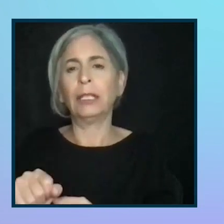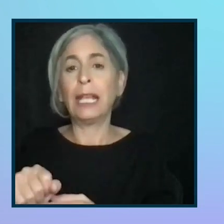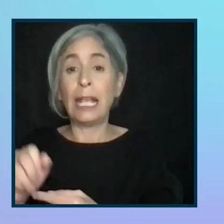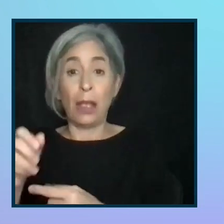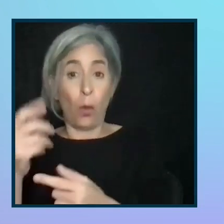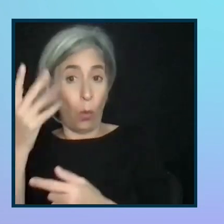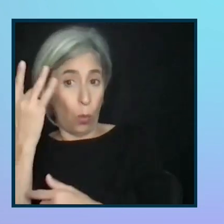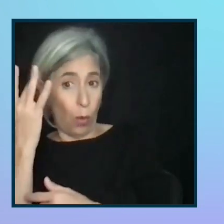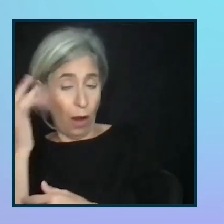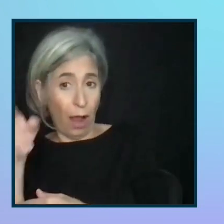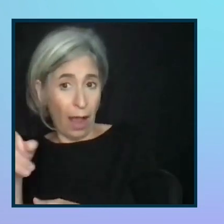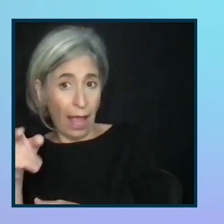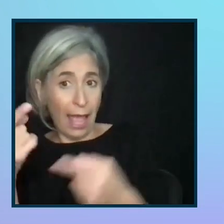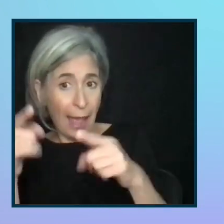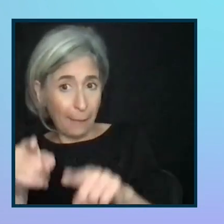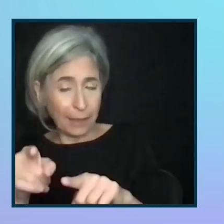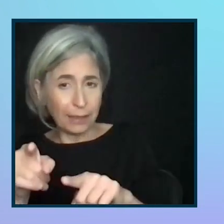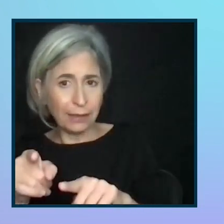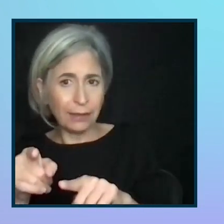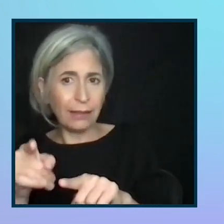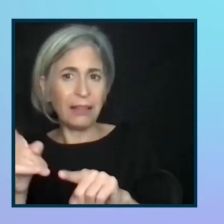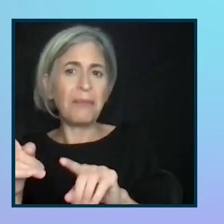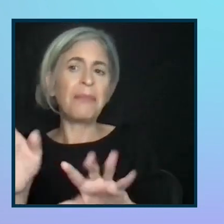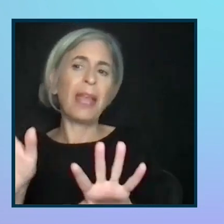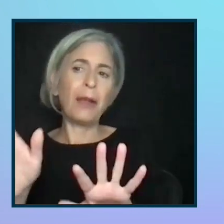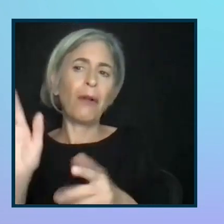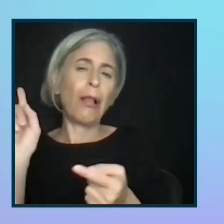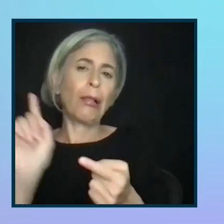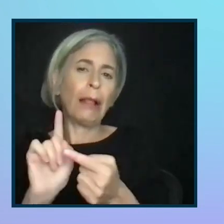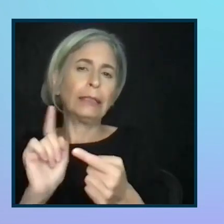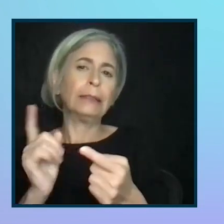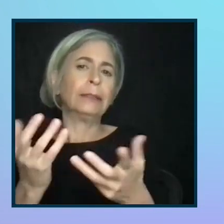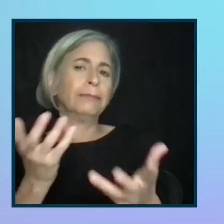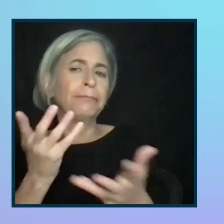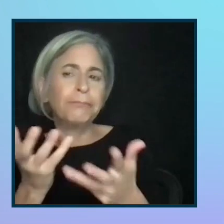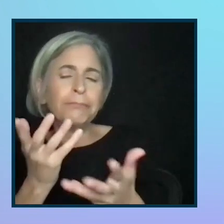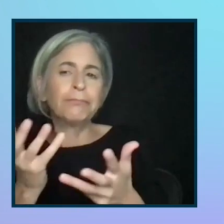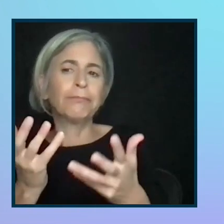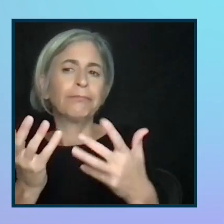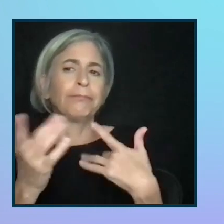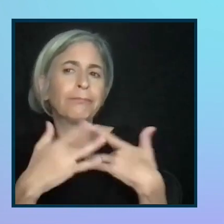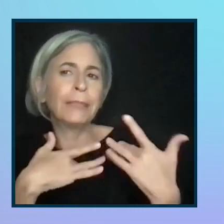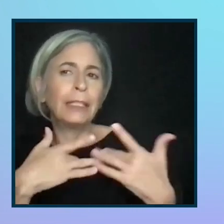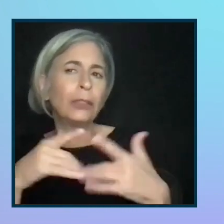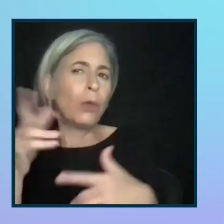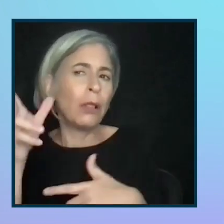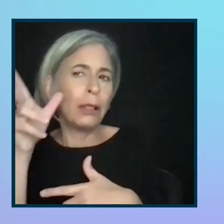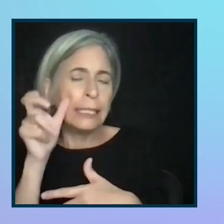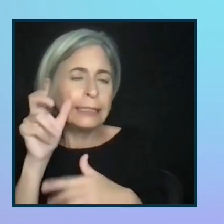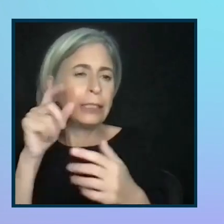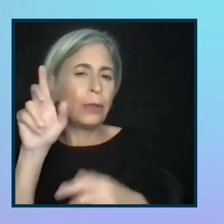the corporation is less incentivized to listen to the needs of its disabled employees, right?